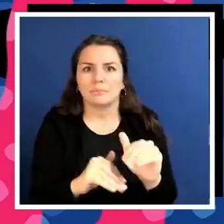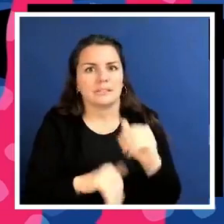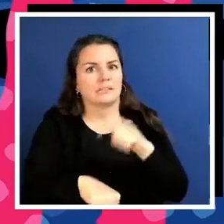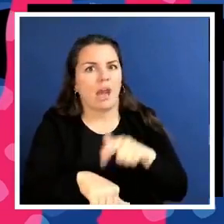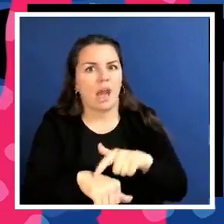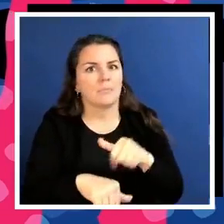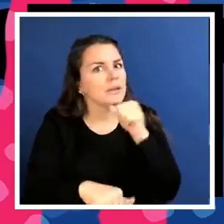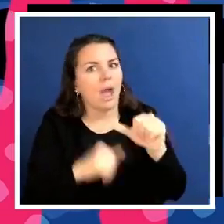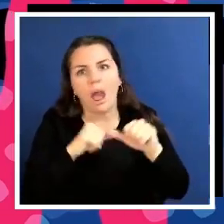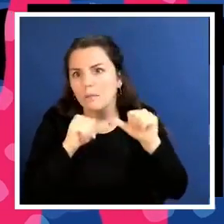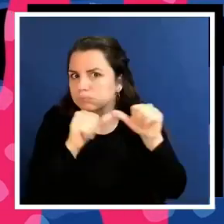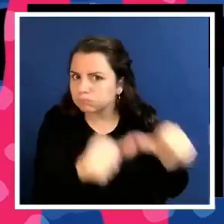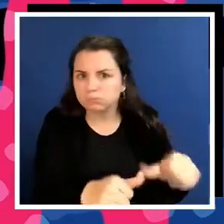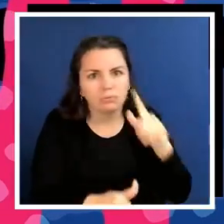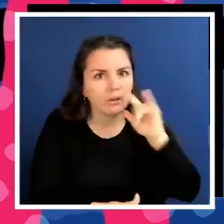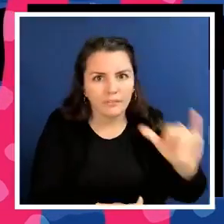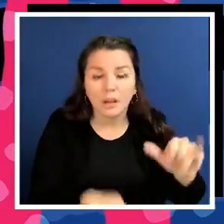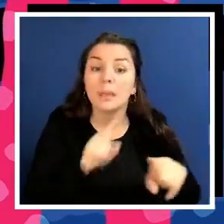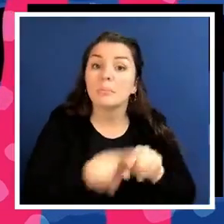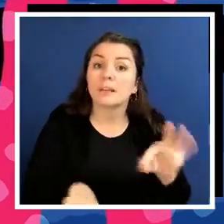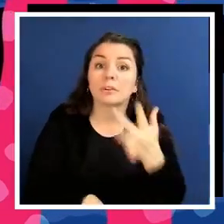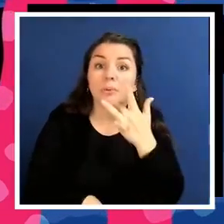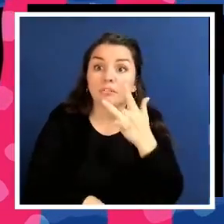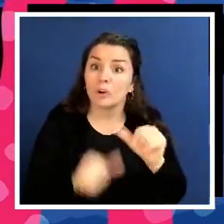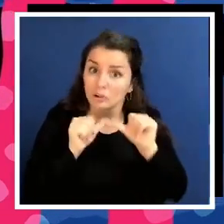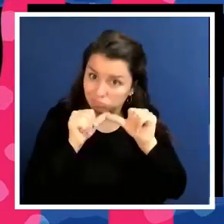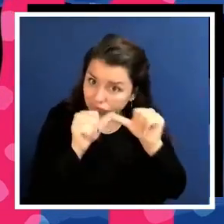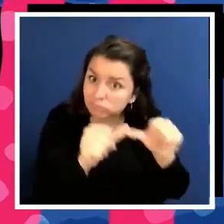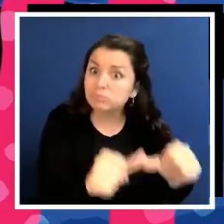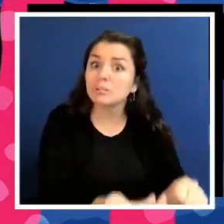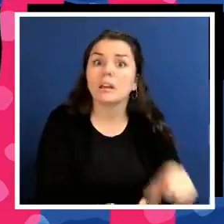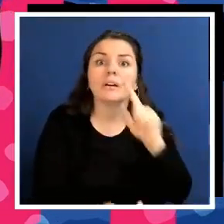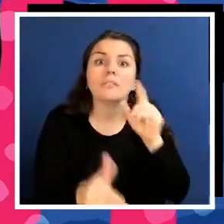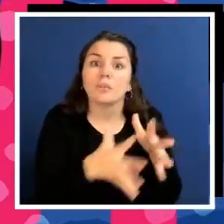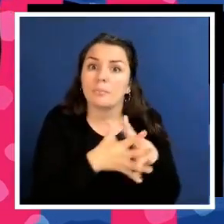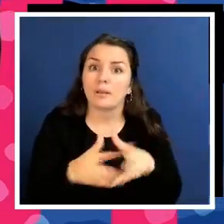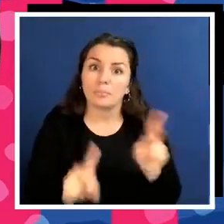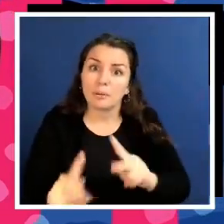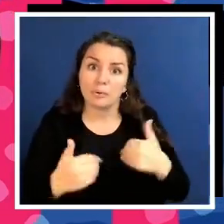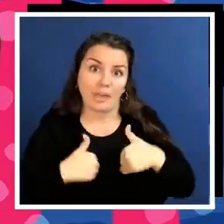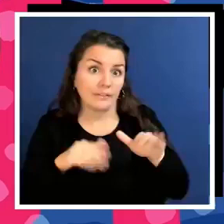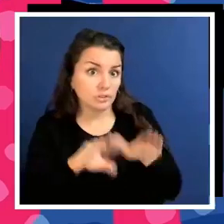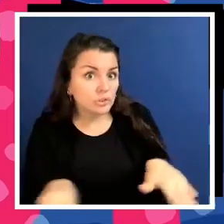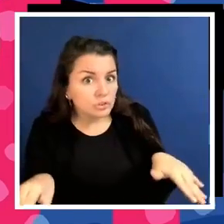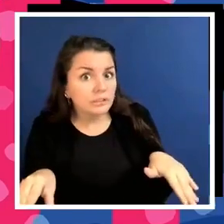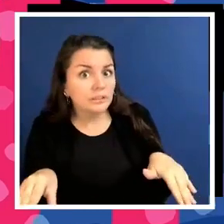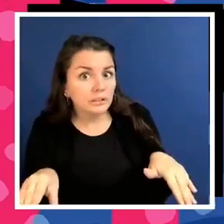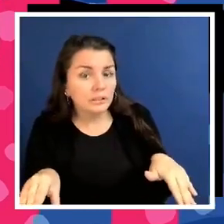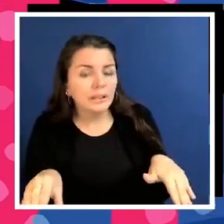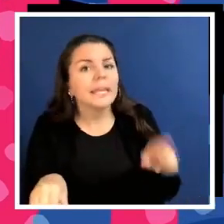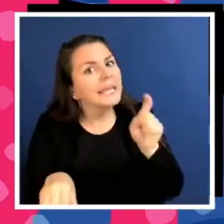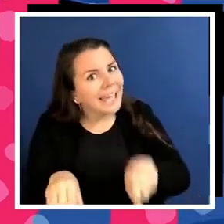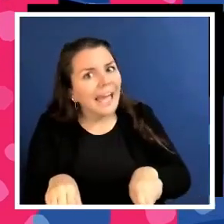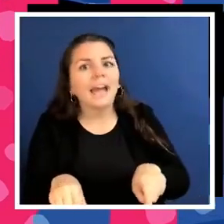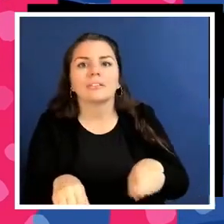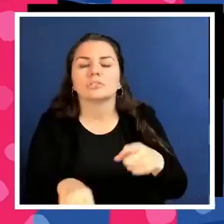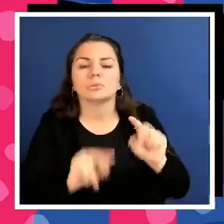YOU ONLY GET TO MAKE LESS THAN $115,000 PER YEAR AND HE FILE UNDER MARY THE ONLY TO BE ABLE TO MAKE LESS THAN $150,000 PER YEAR. IF YOU MUST KNOW, THIS IS A